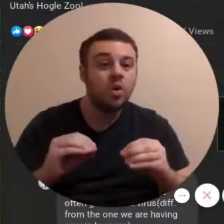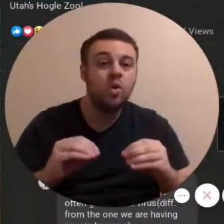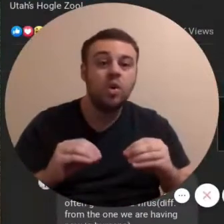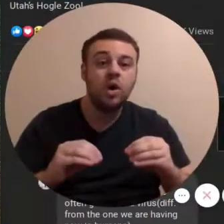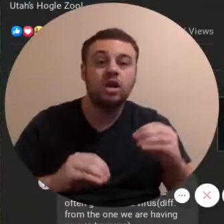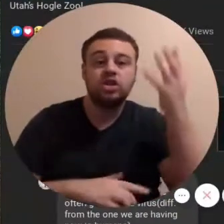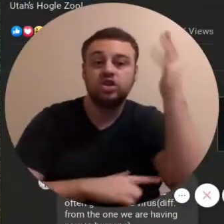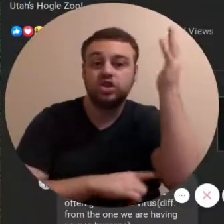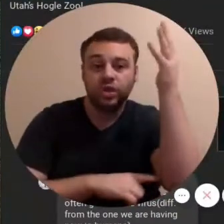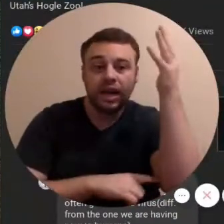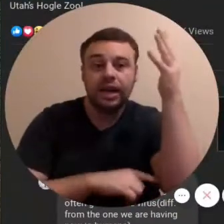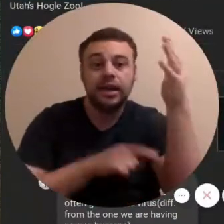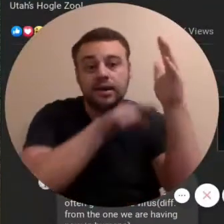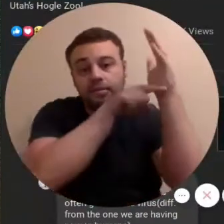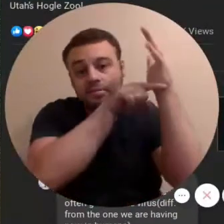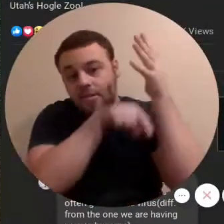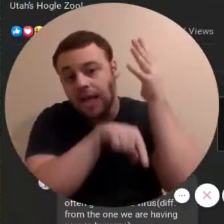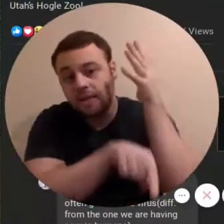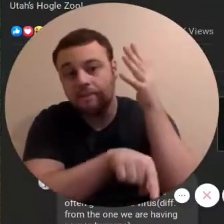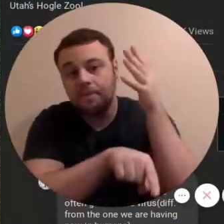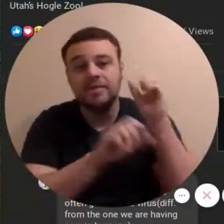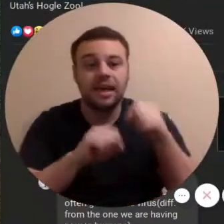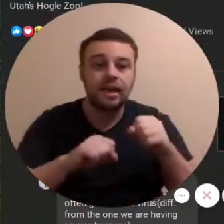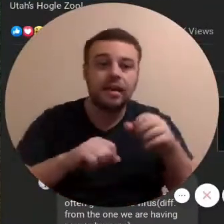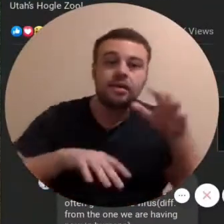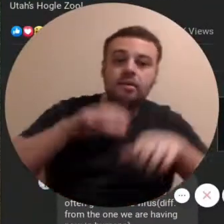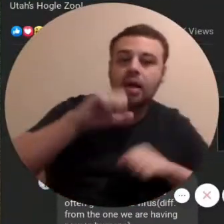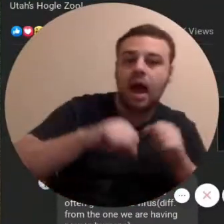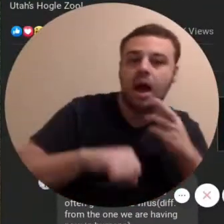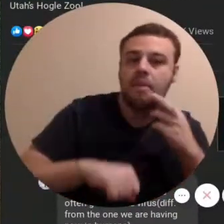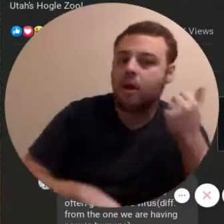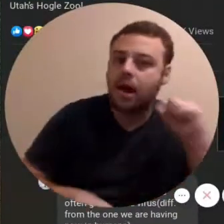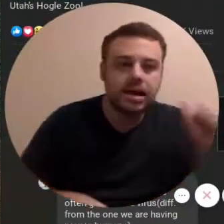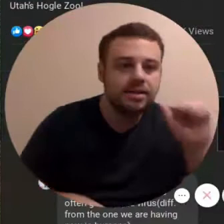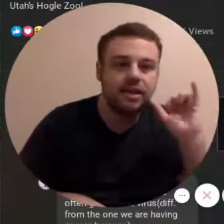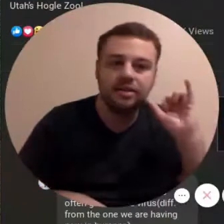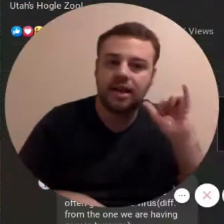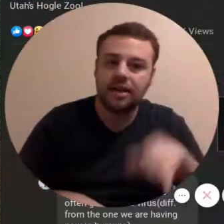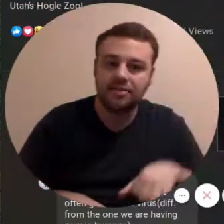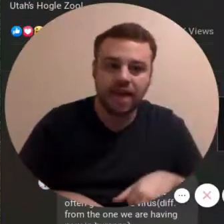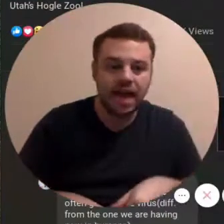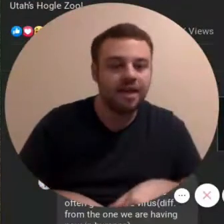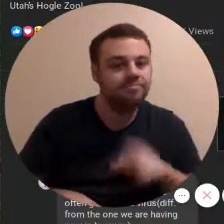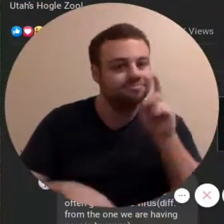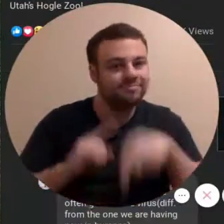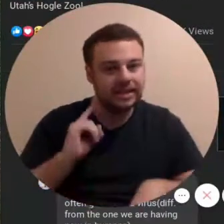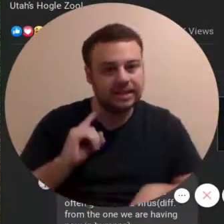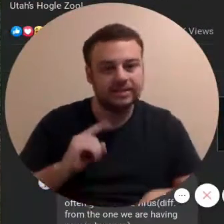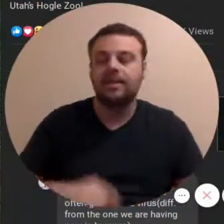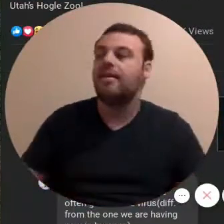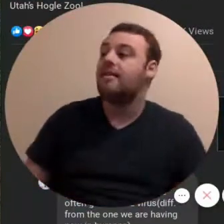So I check for all escape risks, every single day. Brad: Some of you have been asking, and you're very observant, yes. This is where our